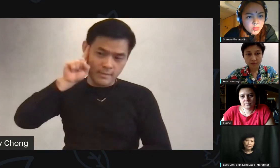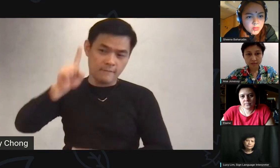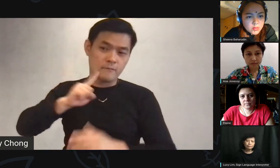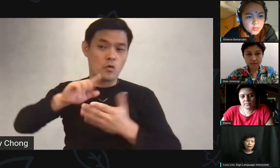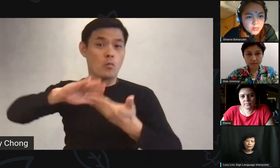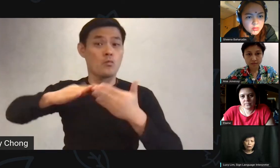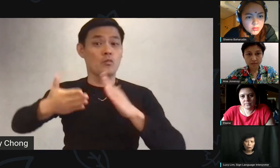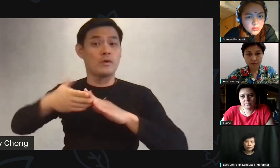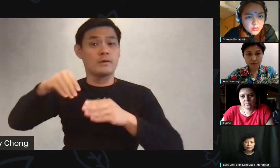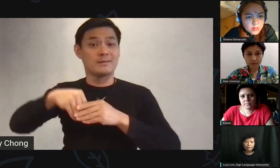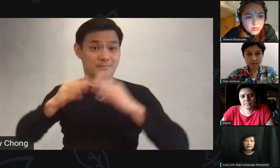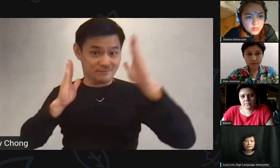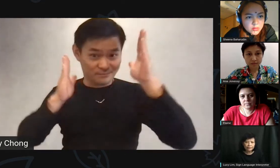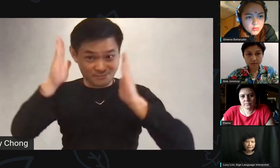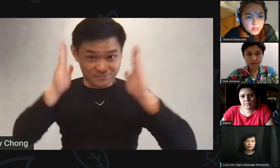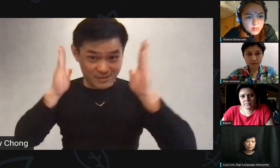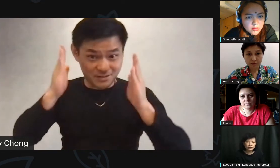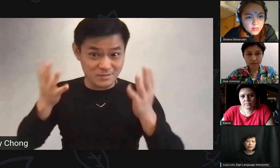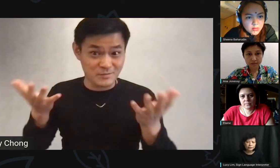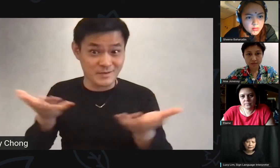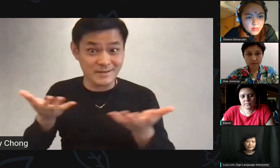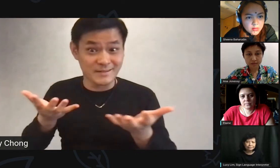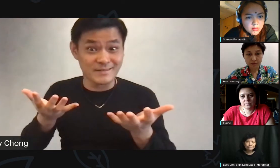And my hope for the Deaf community,